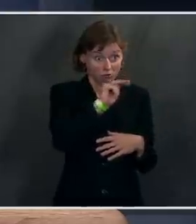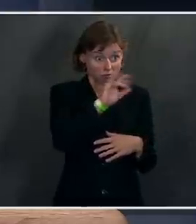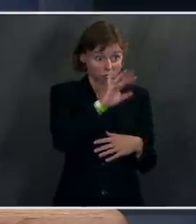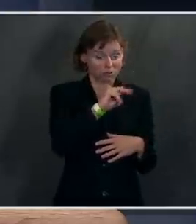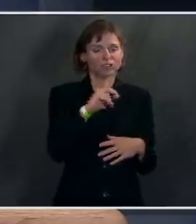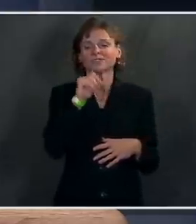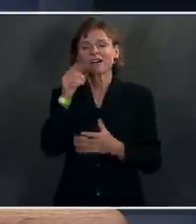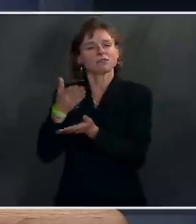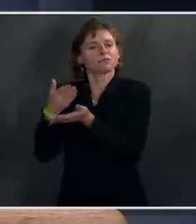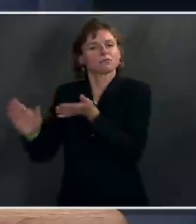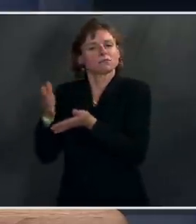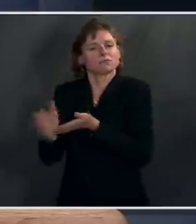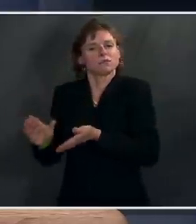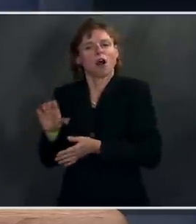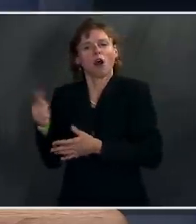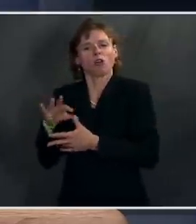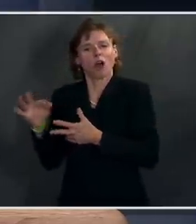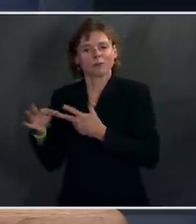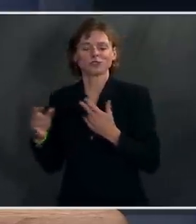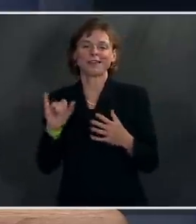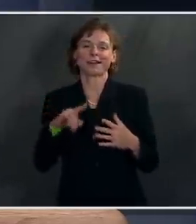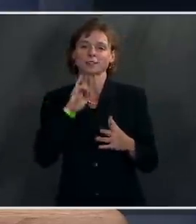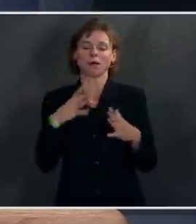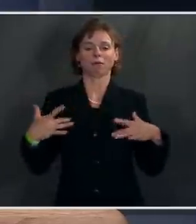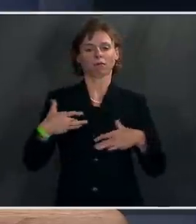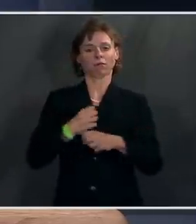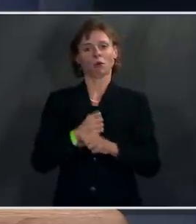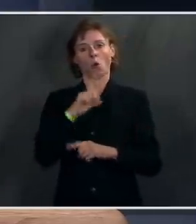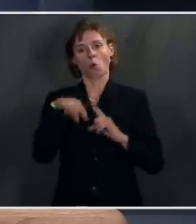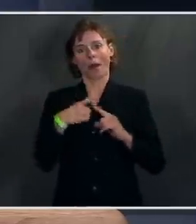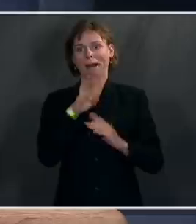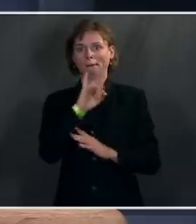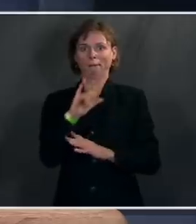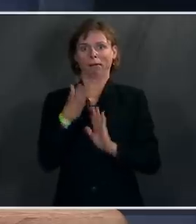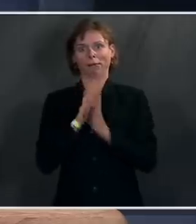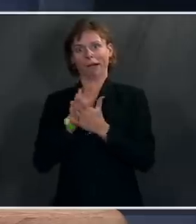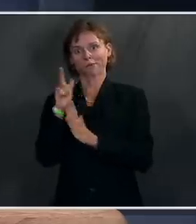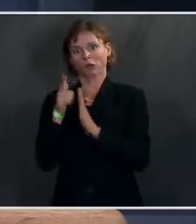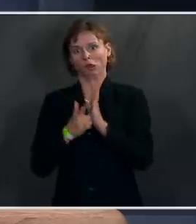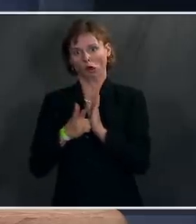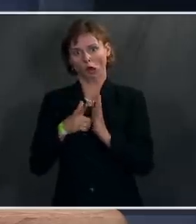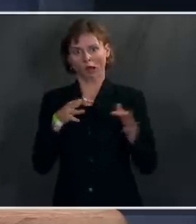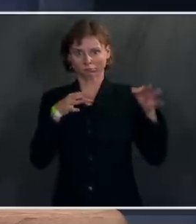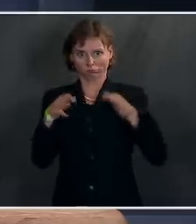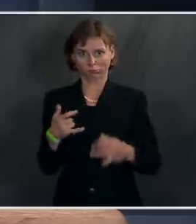becomes a law moment of the briefing today. Second, Republican ideas can be adopted